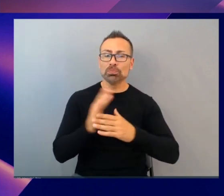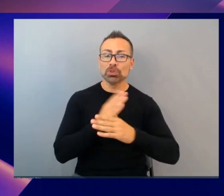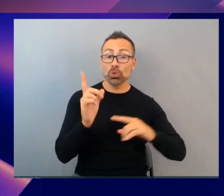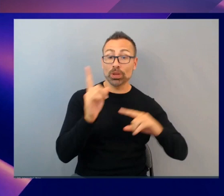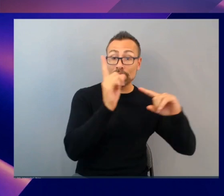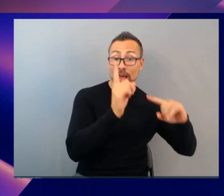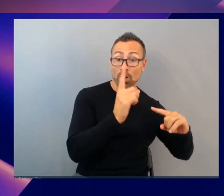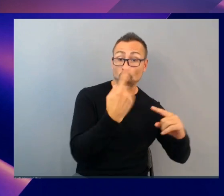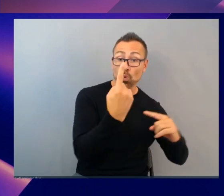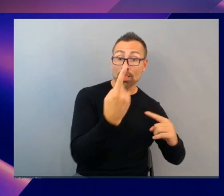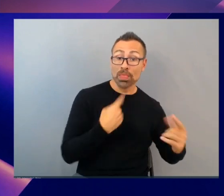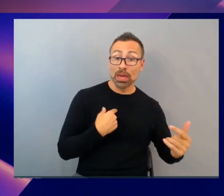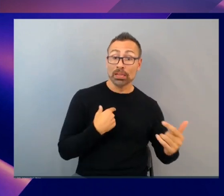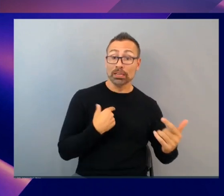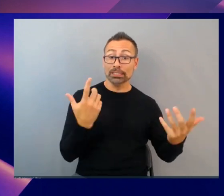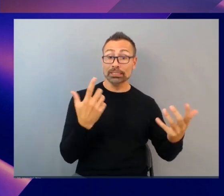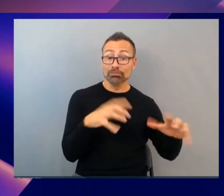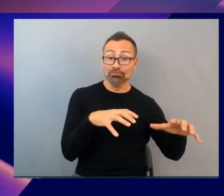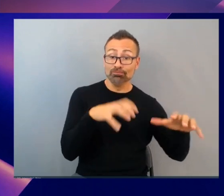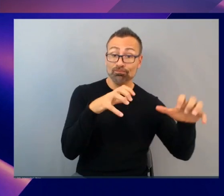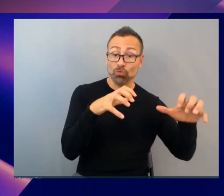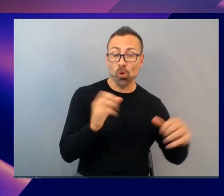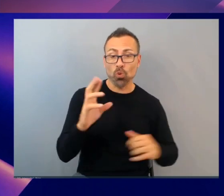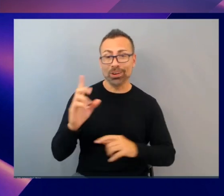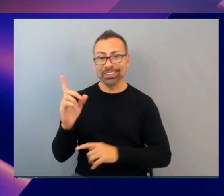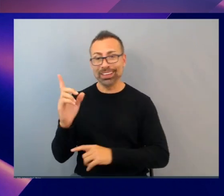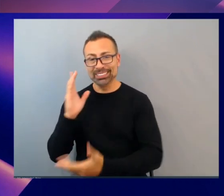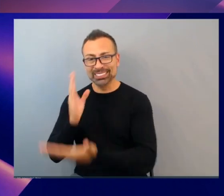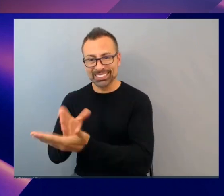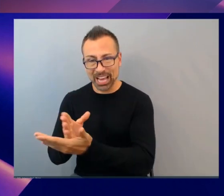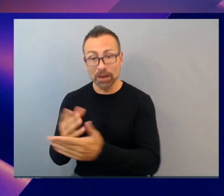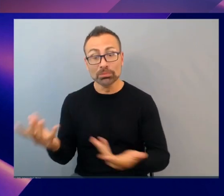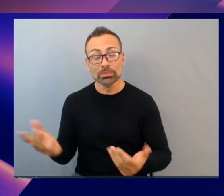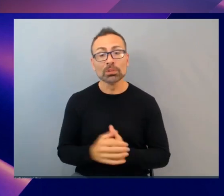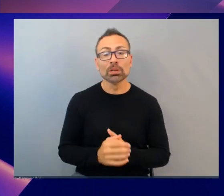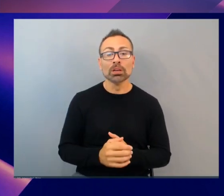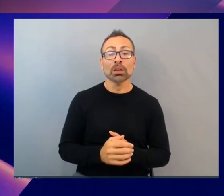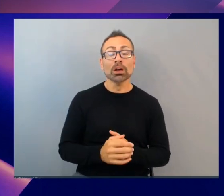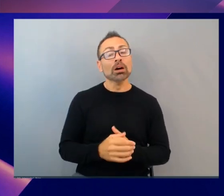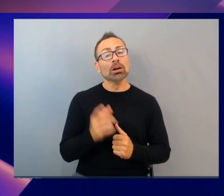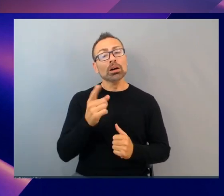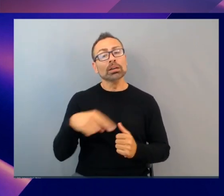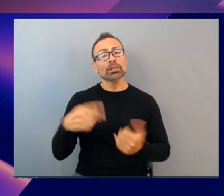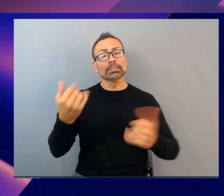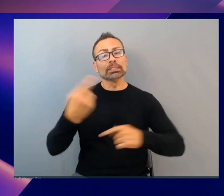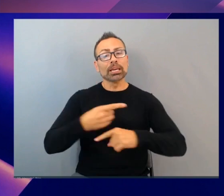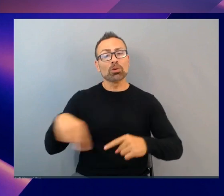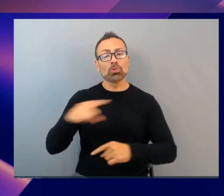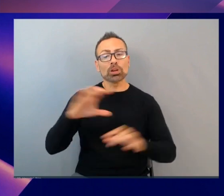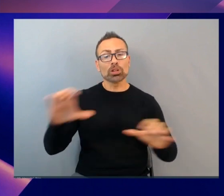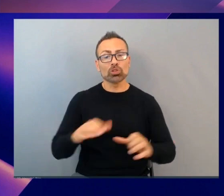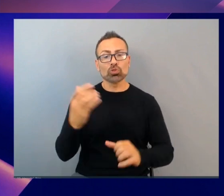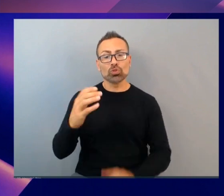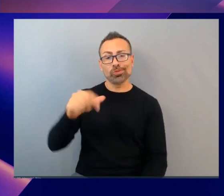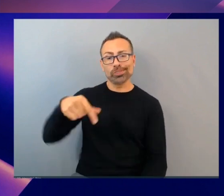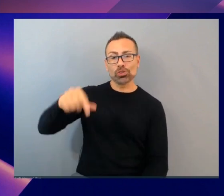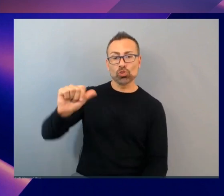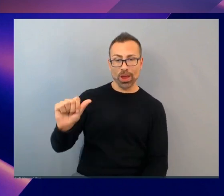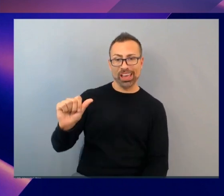by playing game assessments, right? - Okay. Today, we are going to do a big QA and a big recap about the game. Nice, nice.